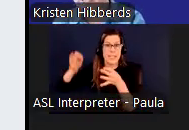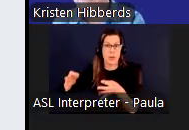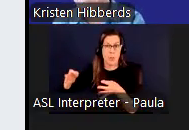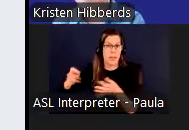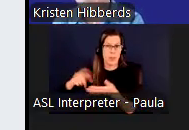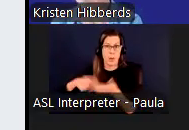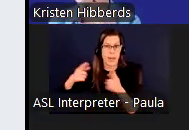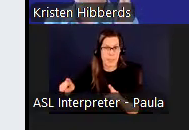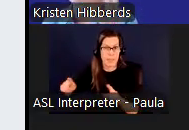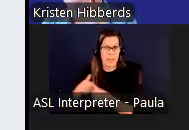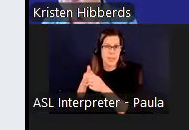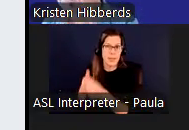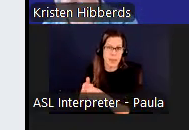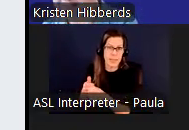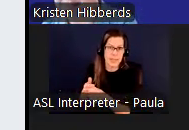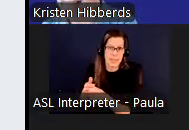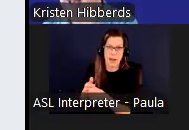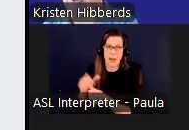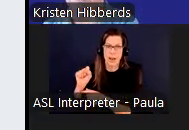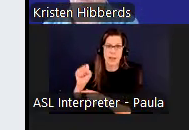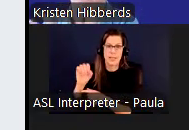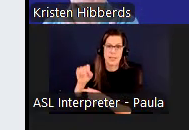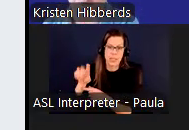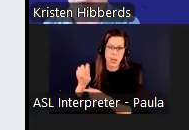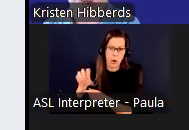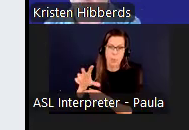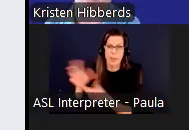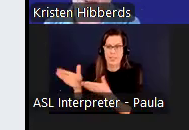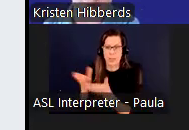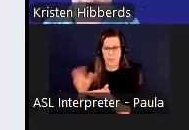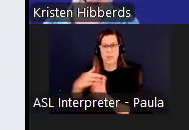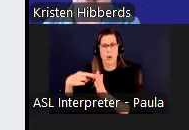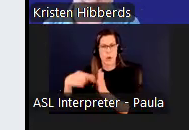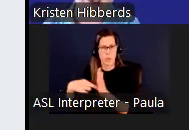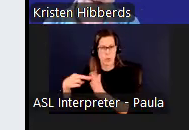services of our rules and our authority under that.